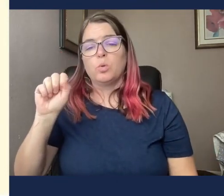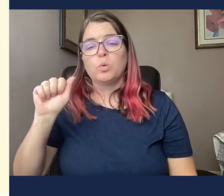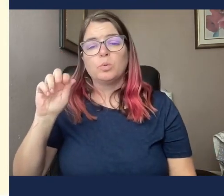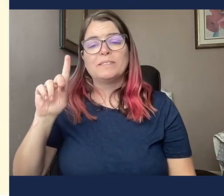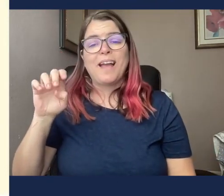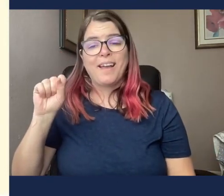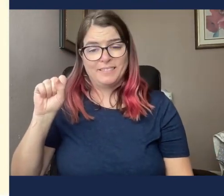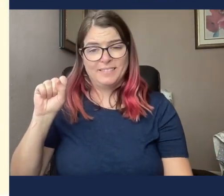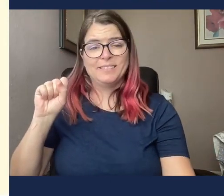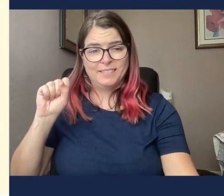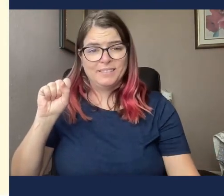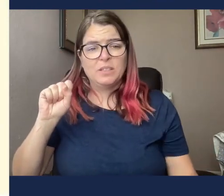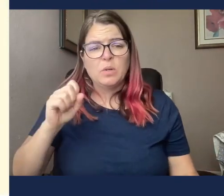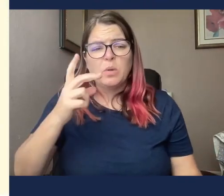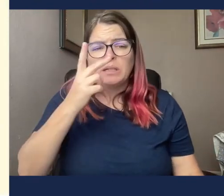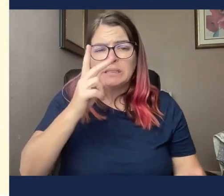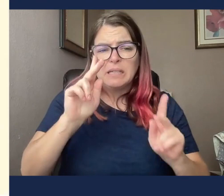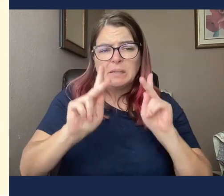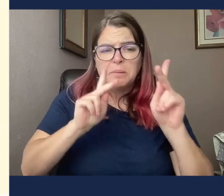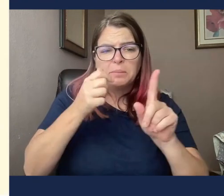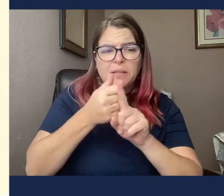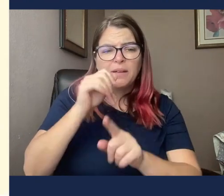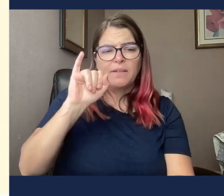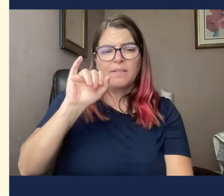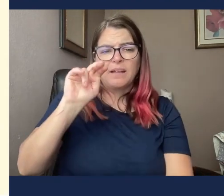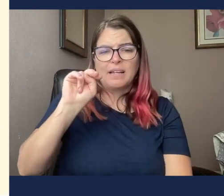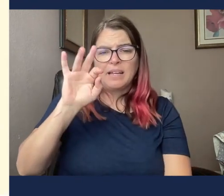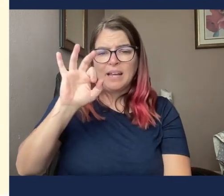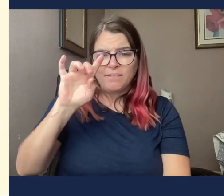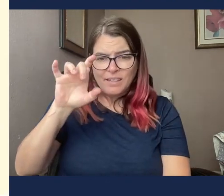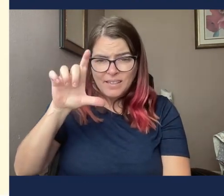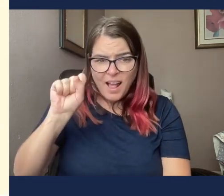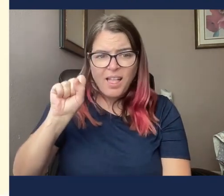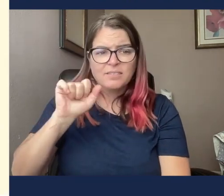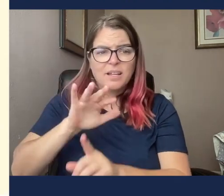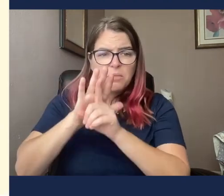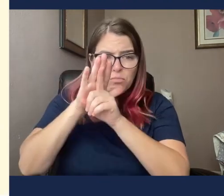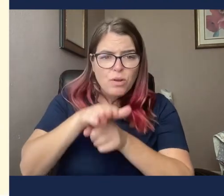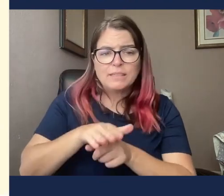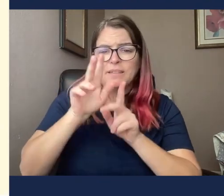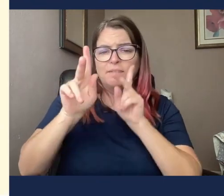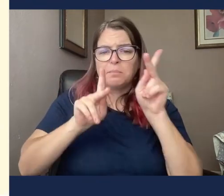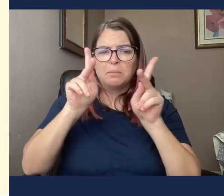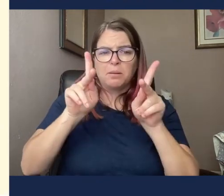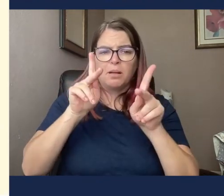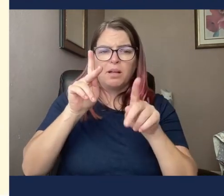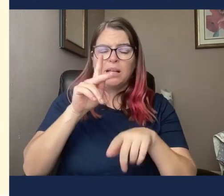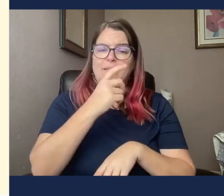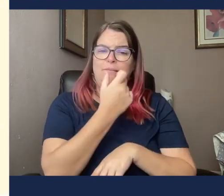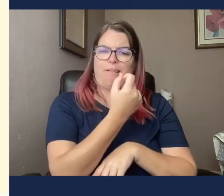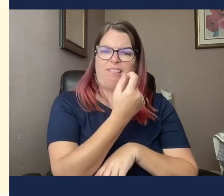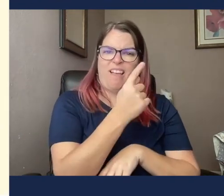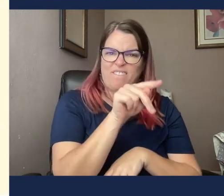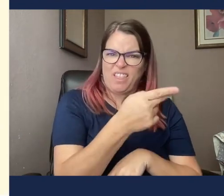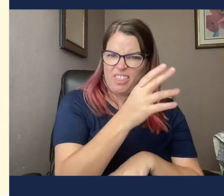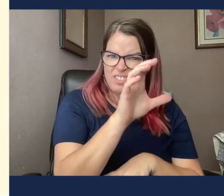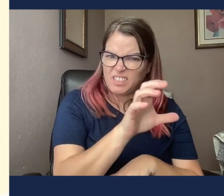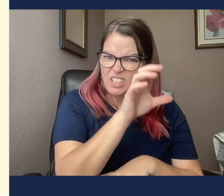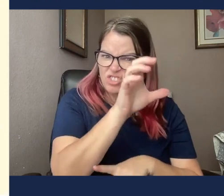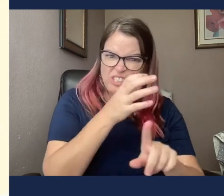. Due to this fear or concern that muz limits spluft an agenda Muslims must have an amend of